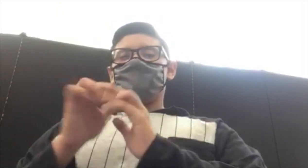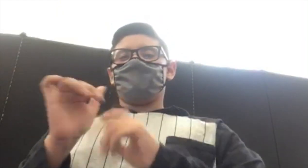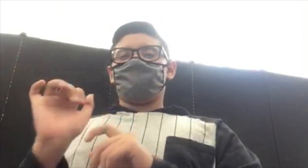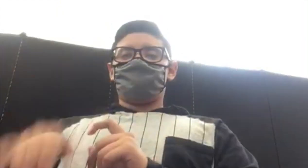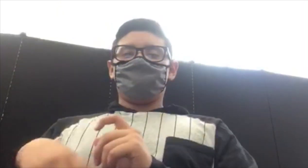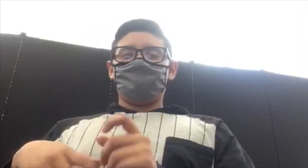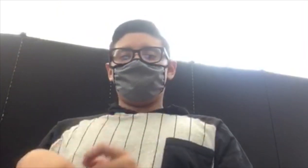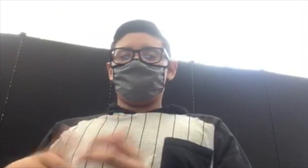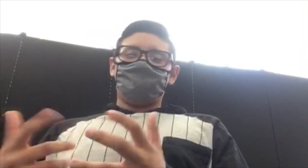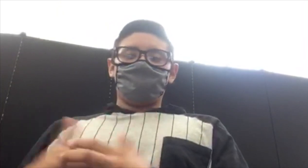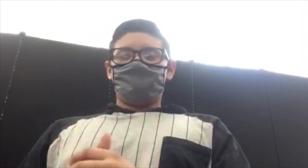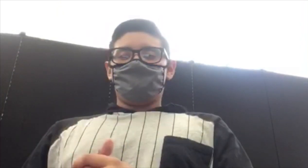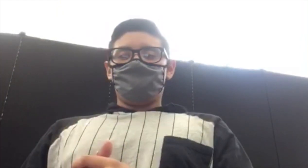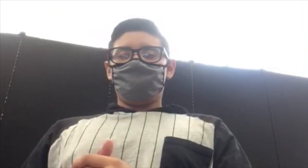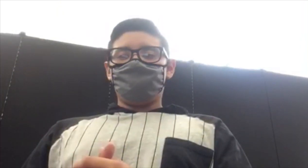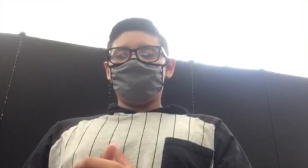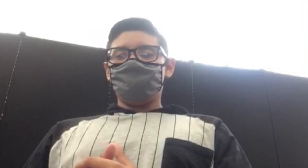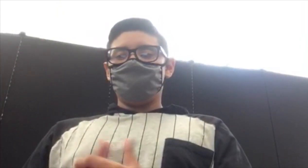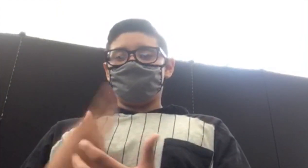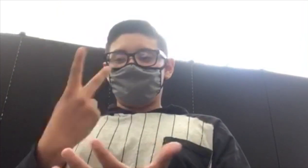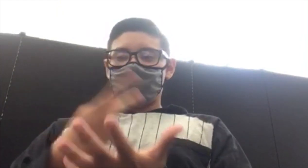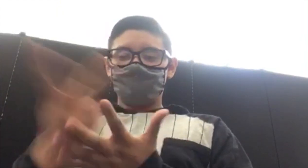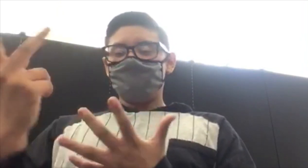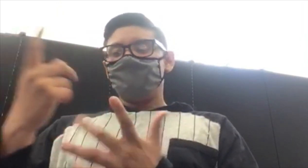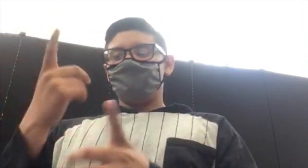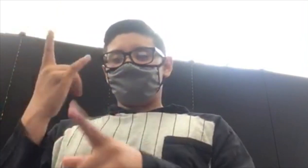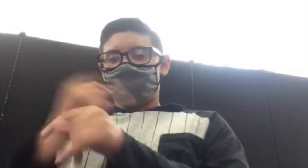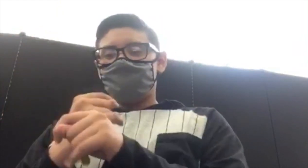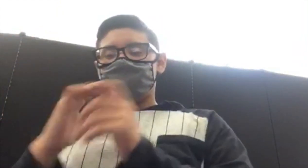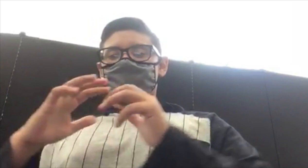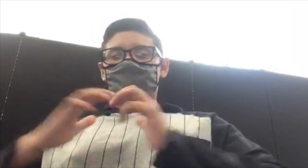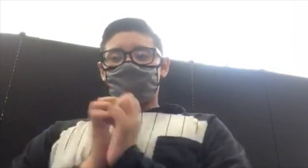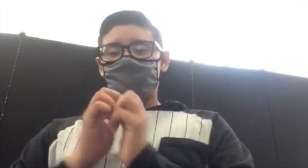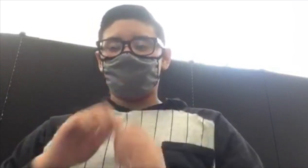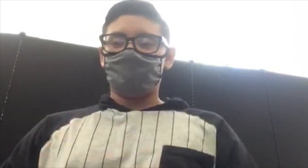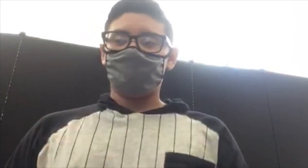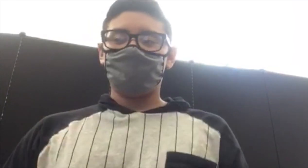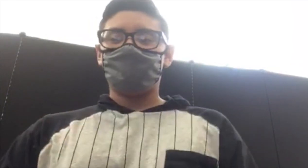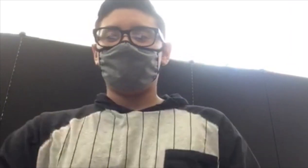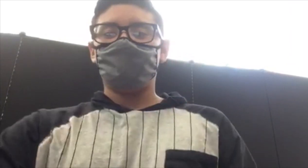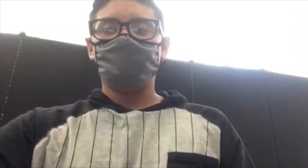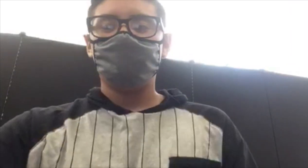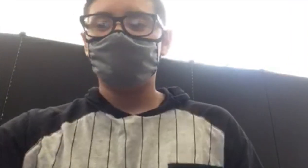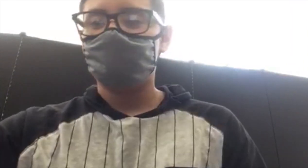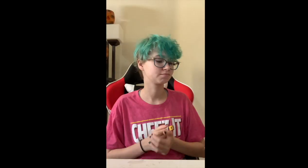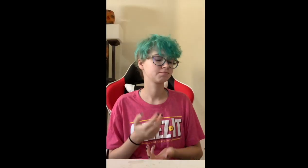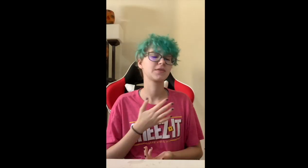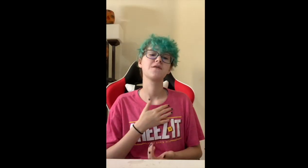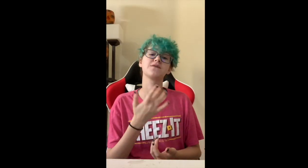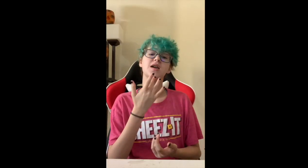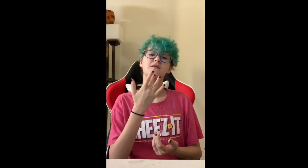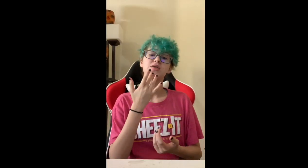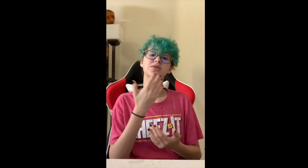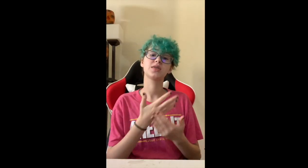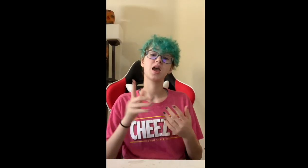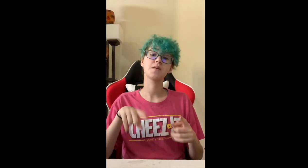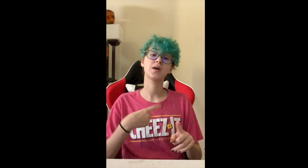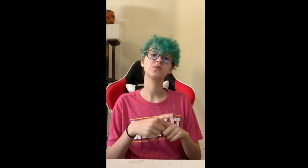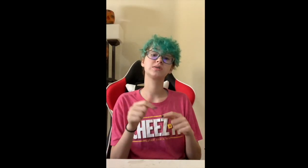Was the softball coach? One was a success and one was a fail.